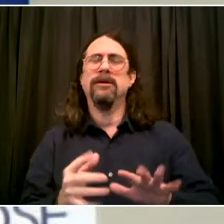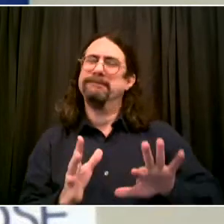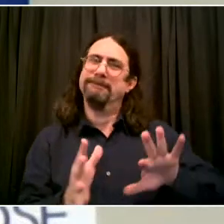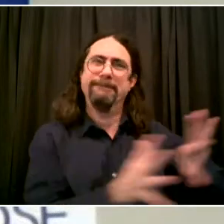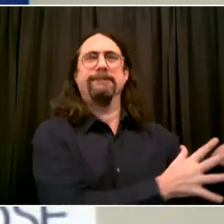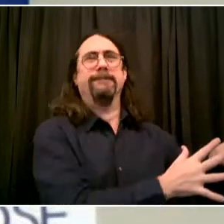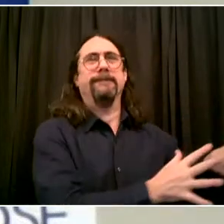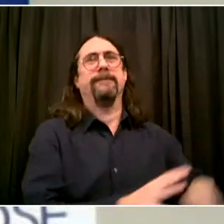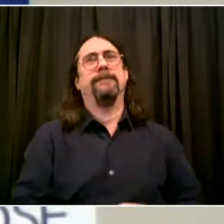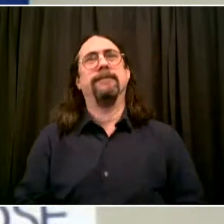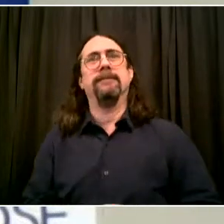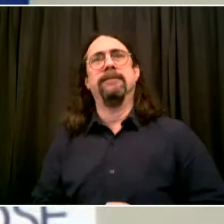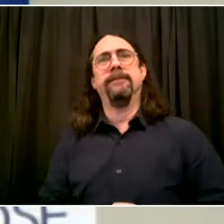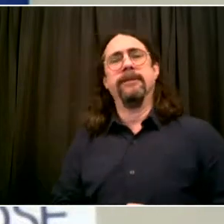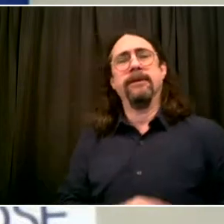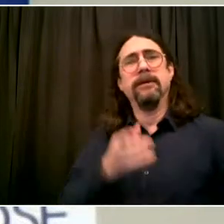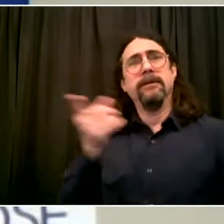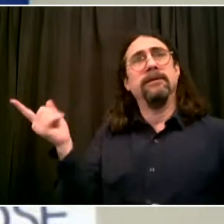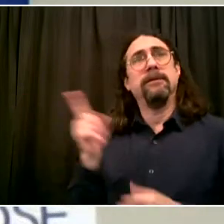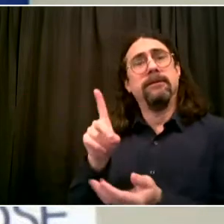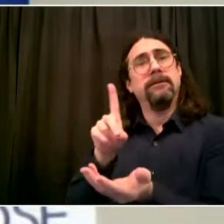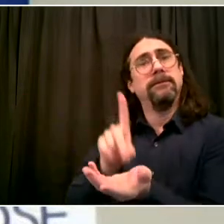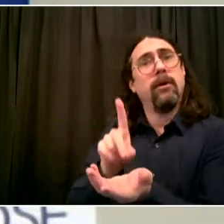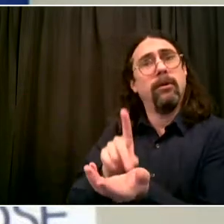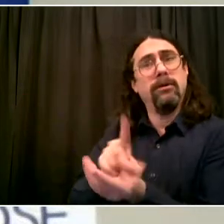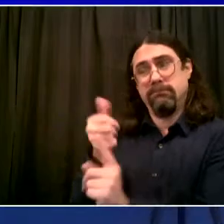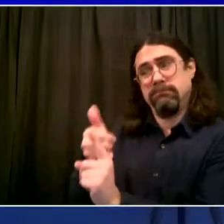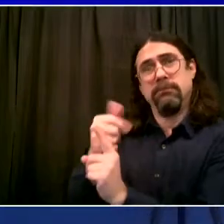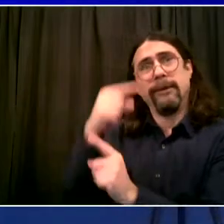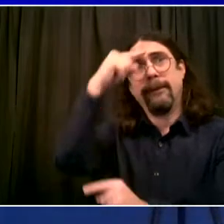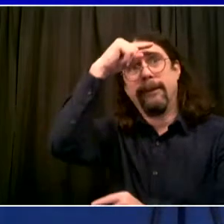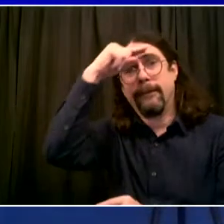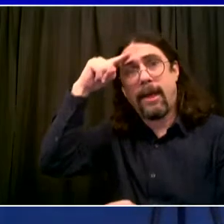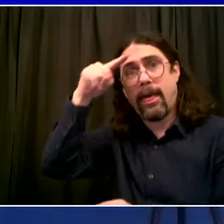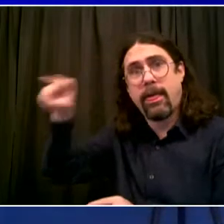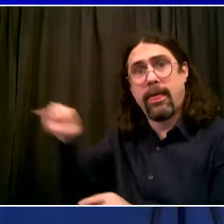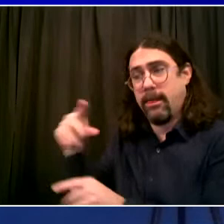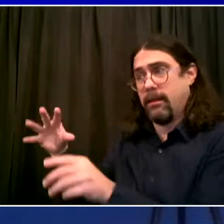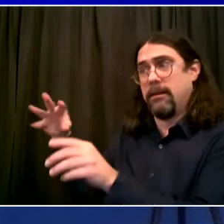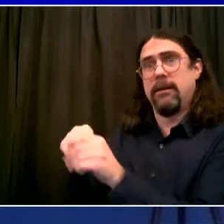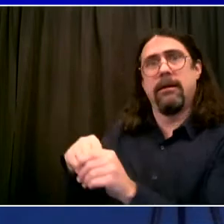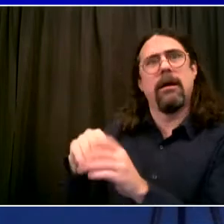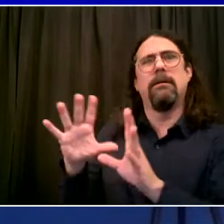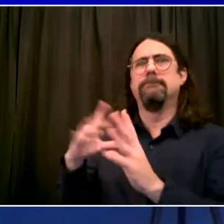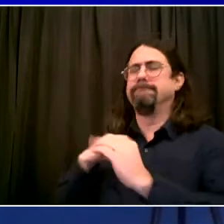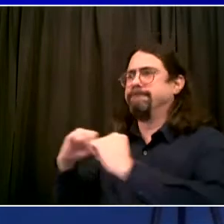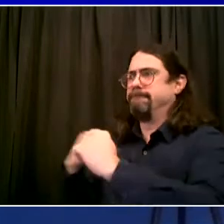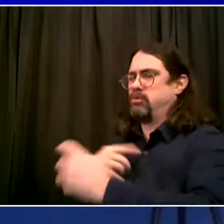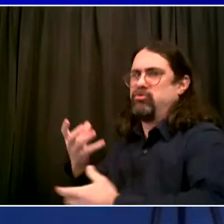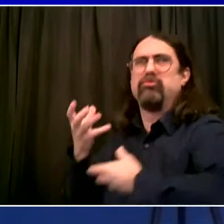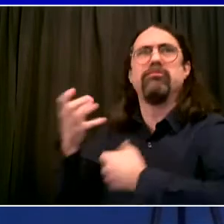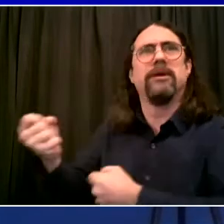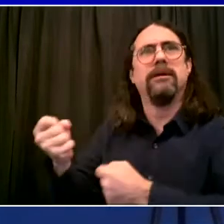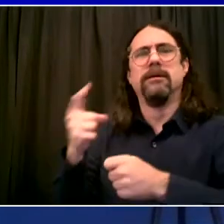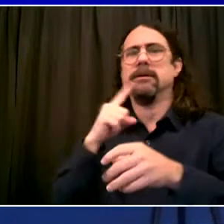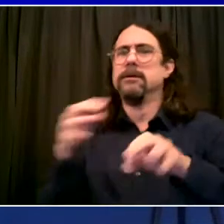LETTING PEOPLE SUFFER AND NOT GET A SHOT, PEOPLLE ARE E STILL IN THE WAY. THIS IS THE OPPOSITE OF TH. AT I TEST THE DOCTORS THAT WERE INVOLVED.